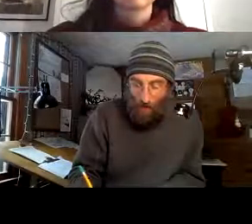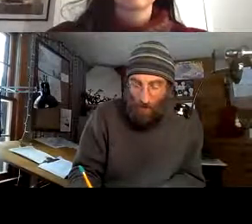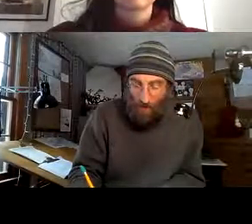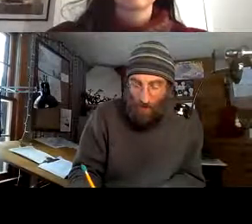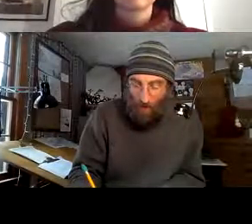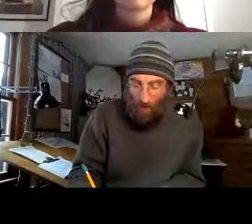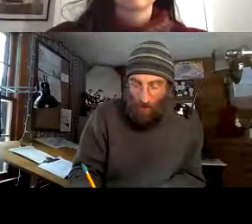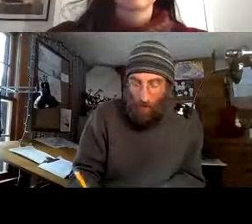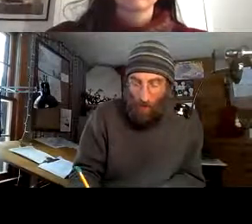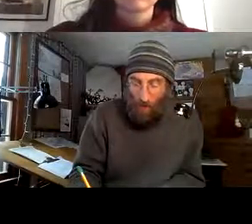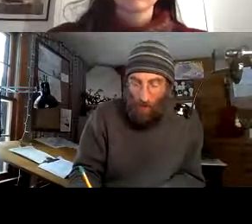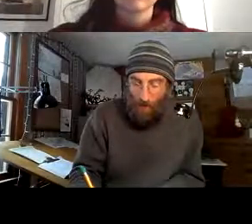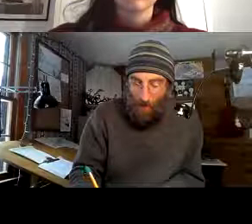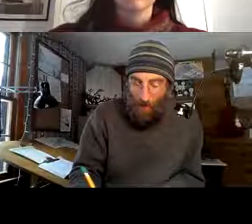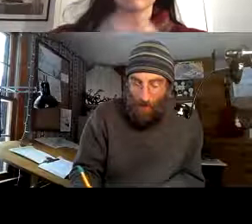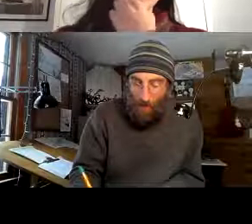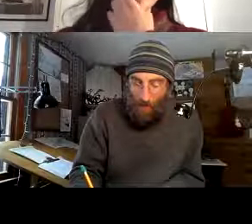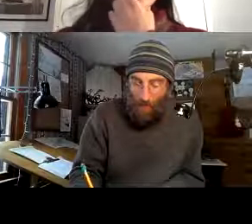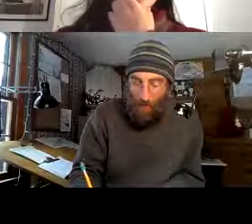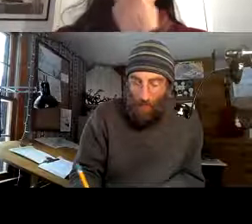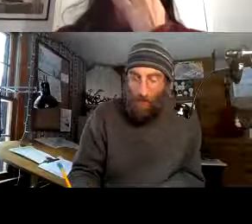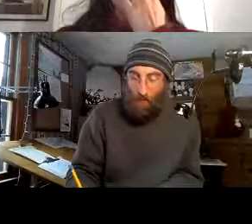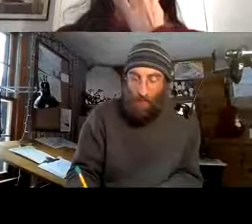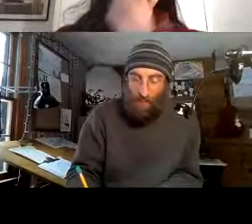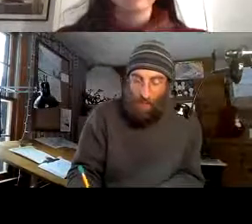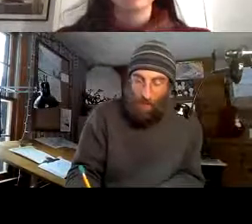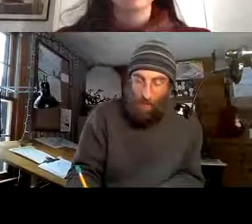Colby" as a stick figure with absolutely no distinguishing characteristics